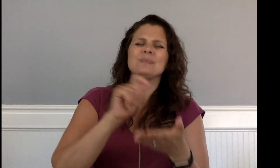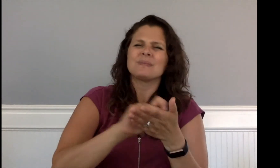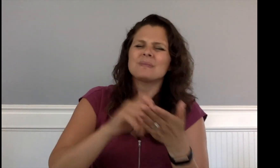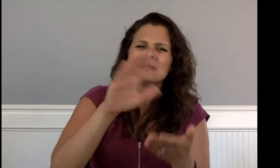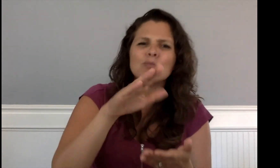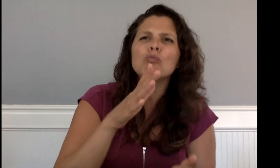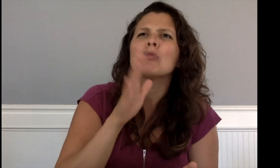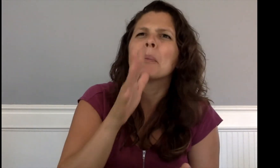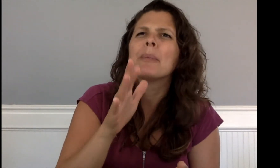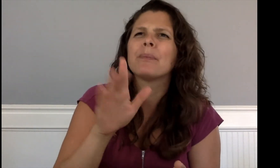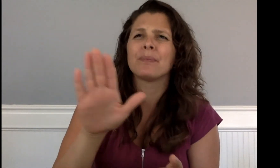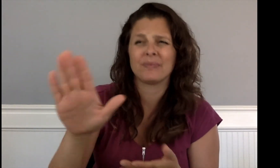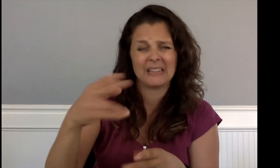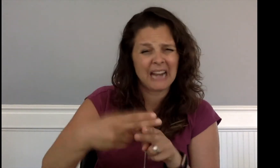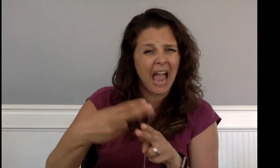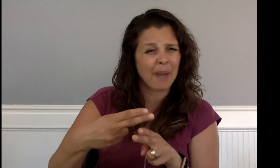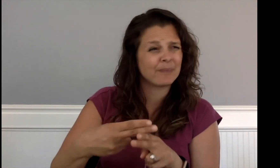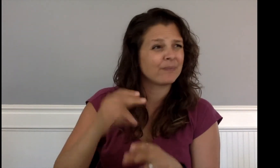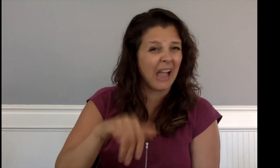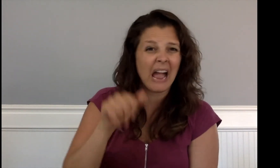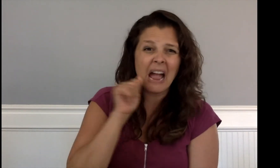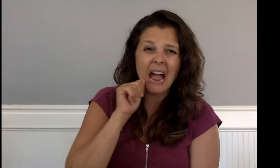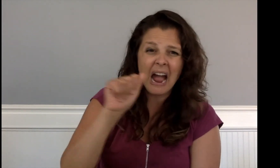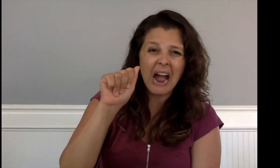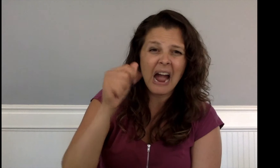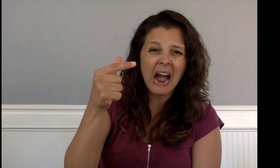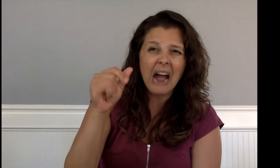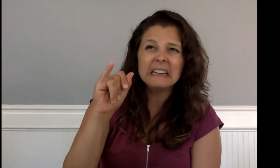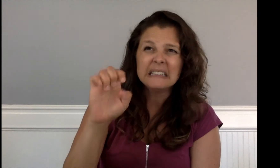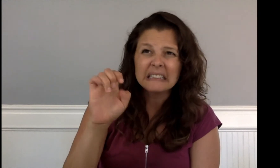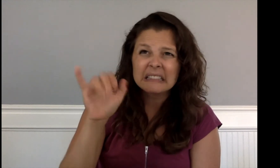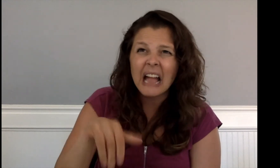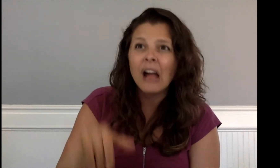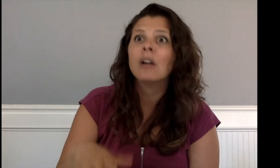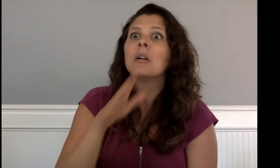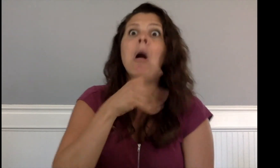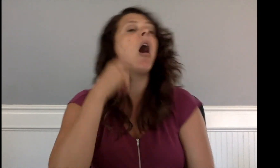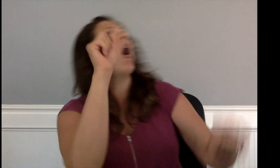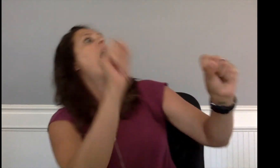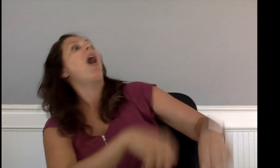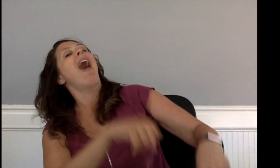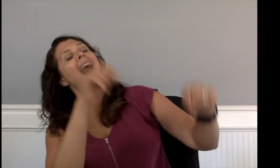"Grandma, was her name Aggie?" Charlie spelled her name as he spoke it.